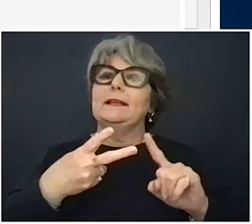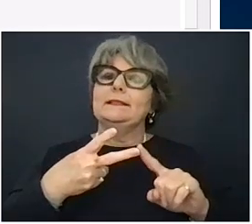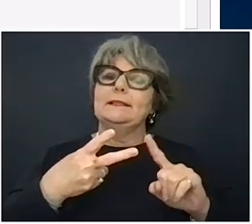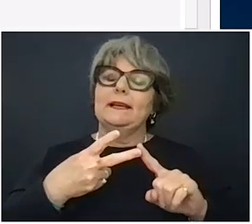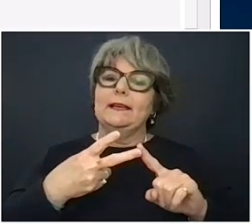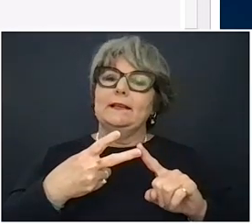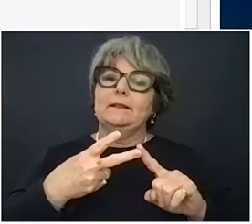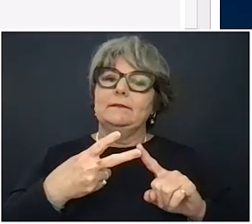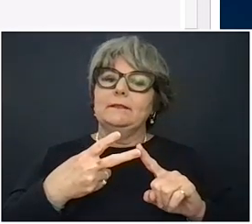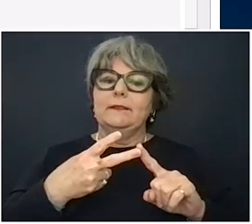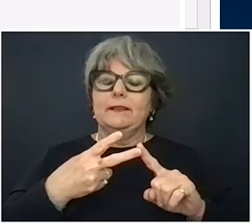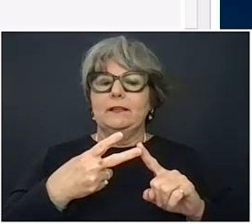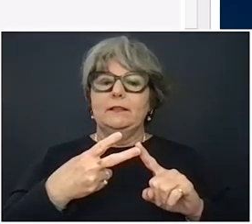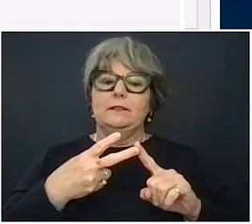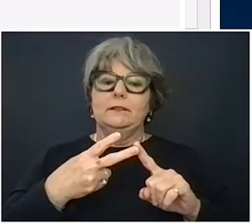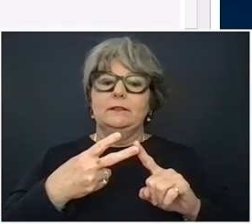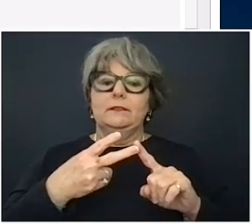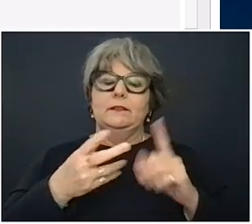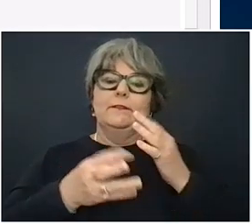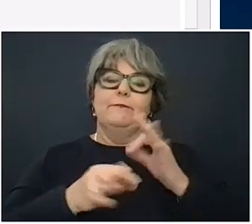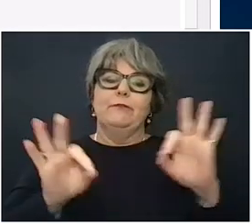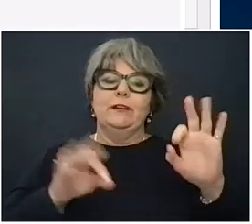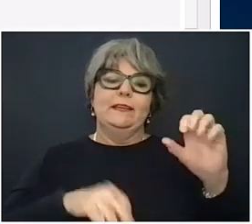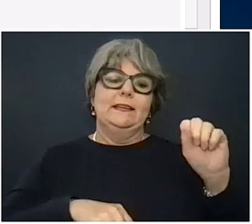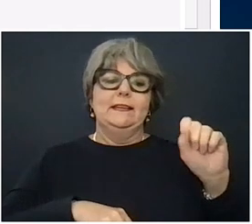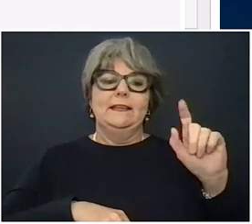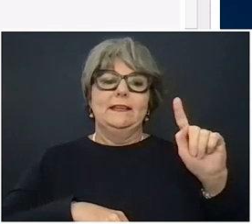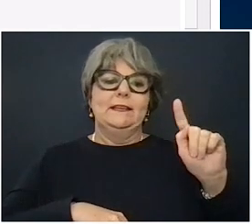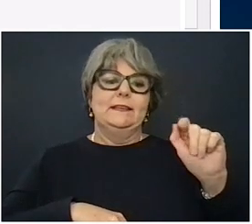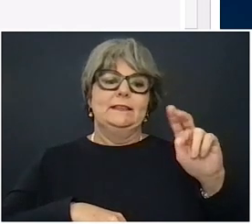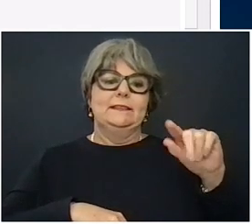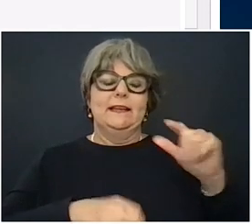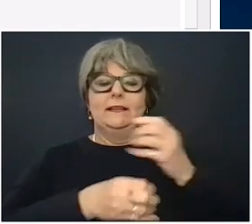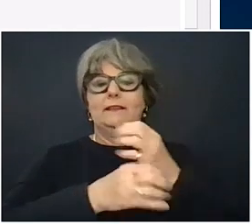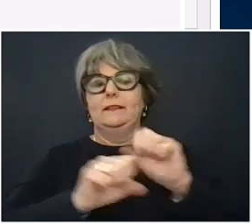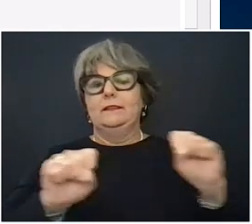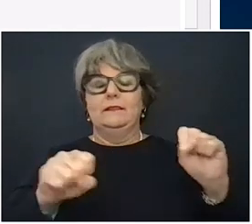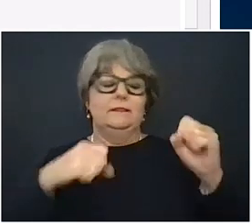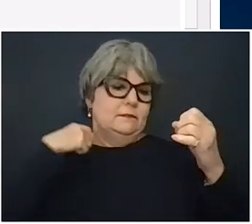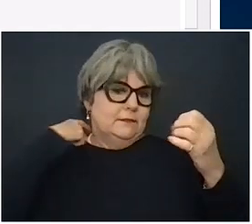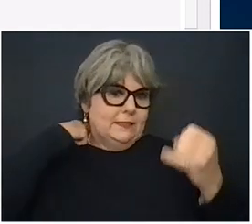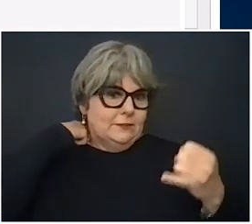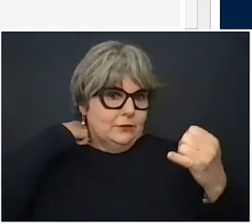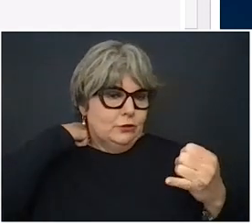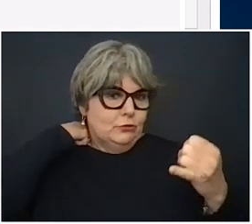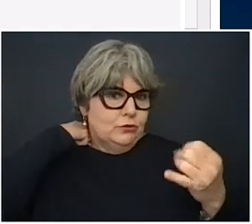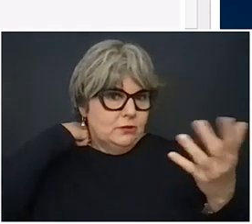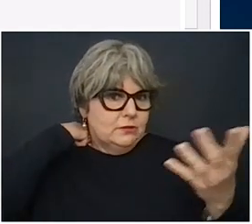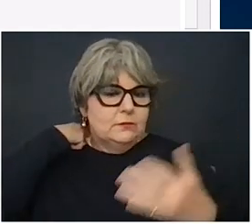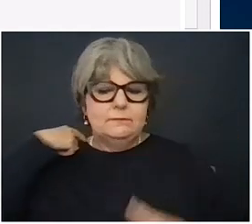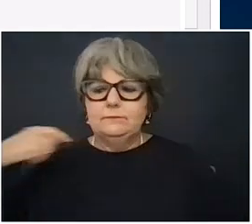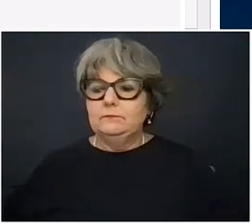And if there's going to be a break between. You know, some of the former